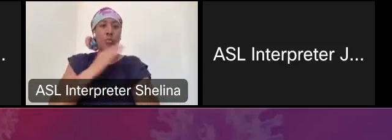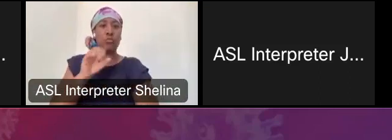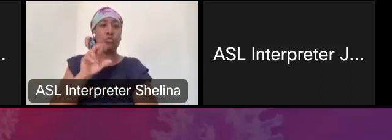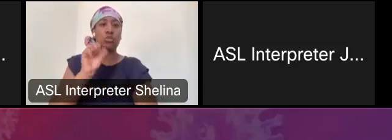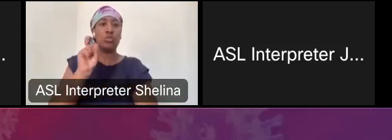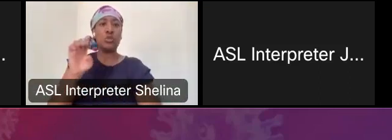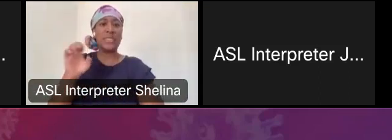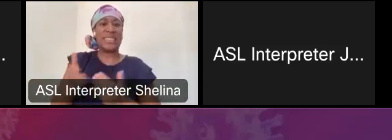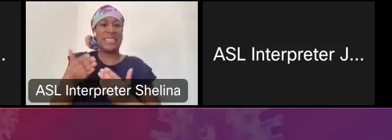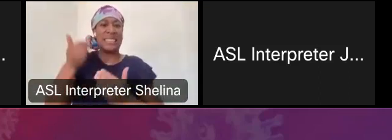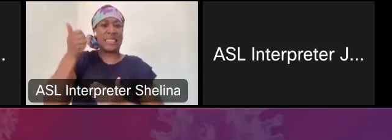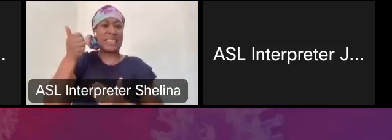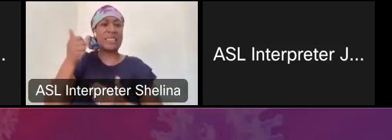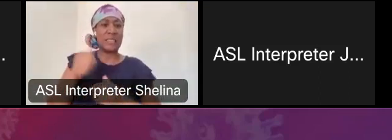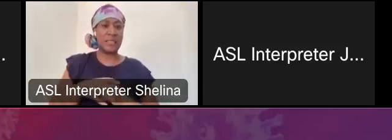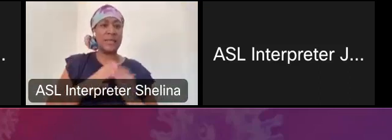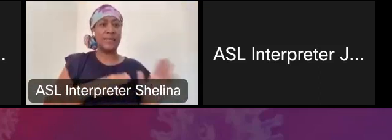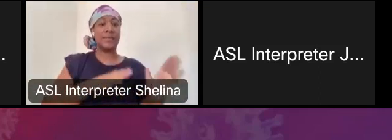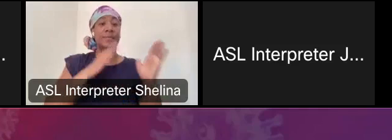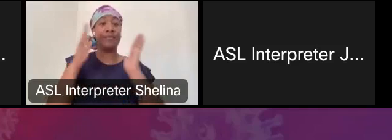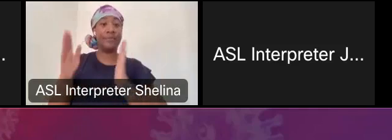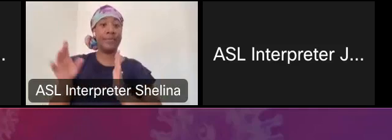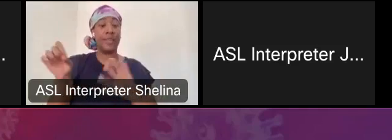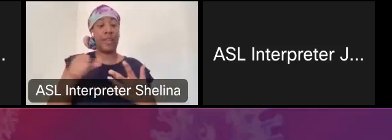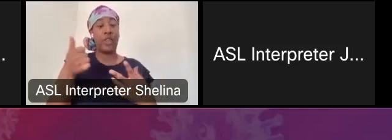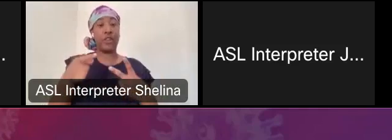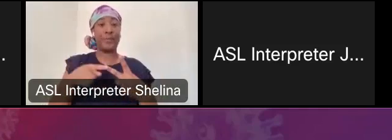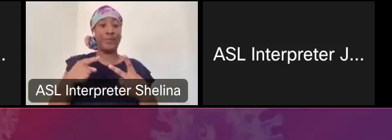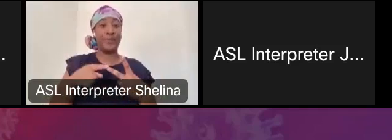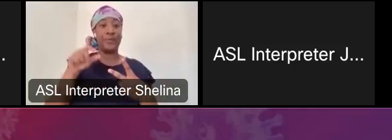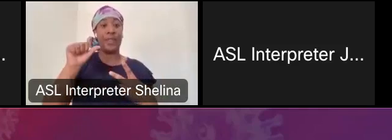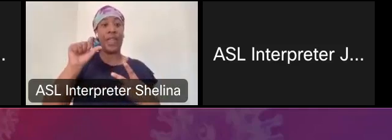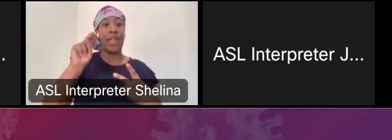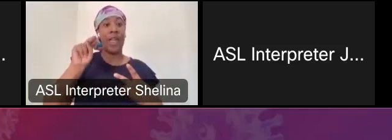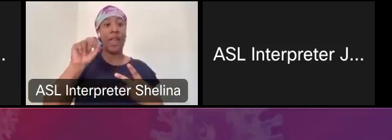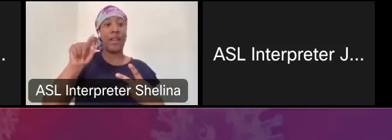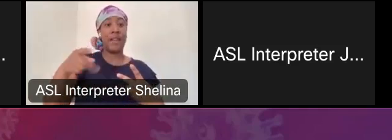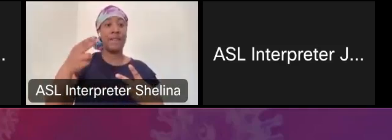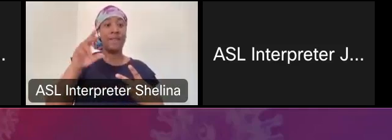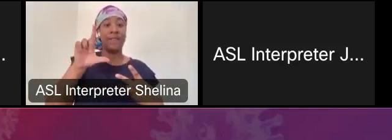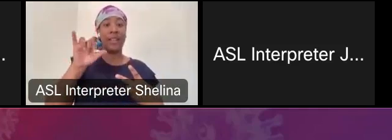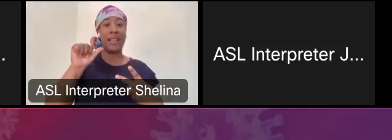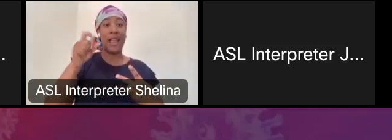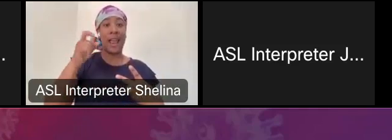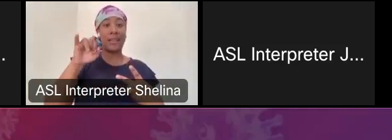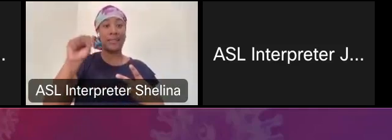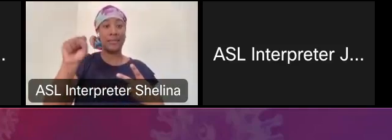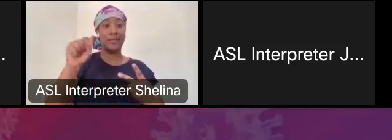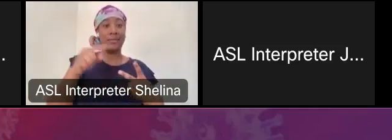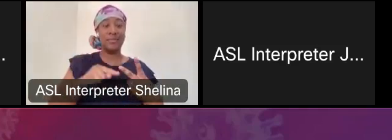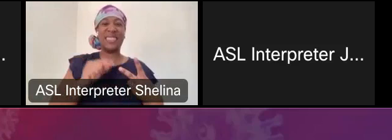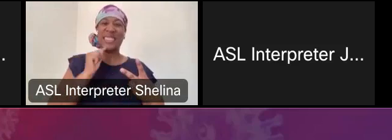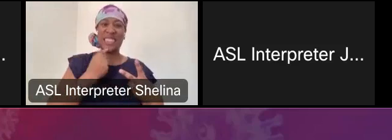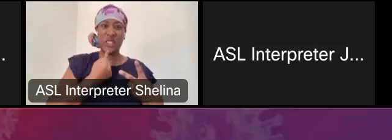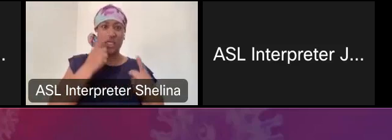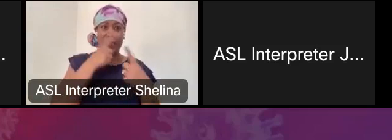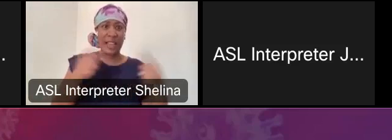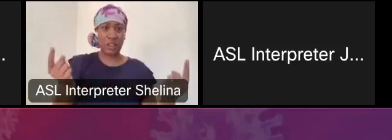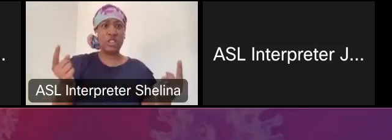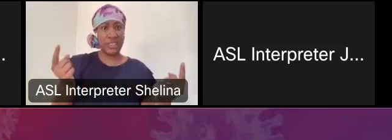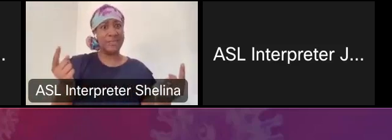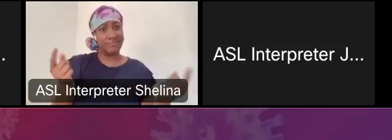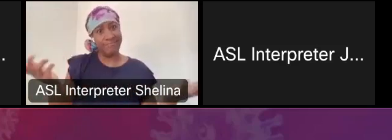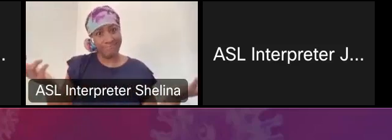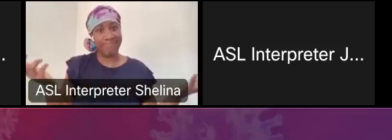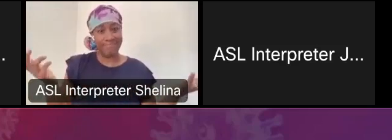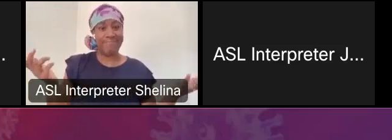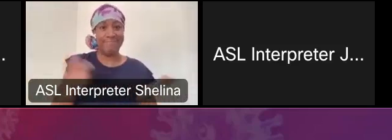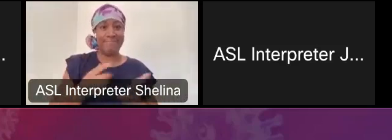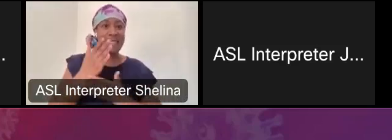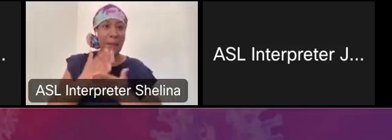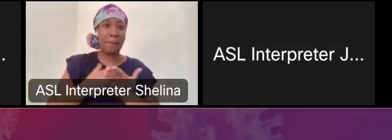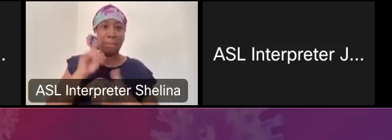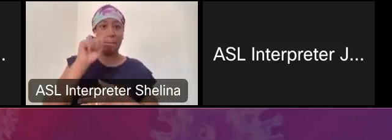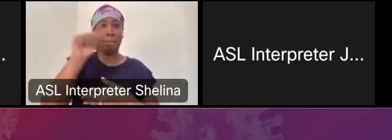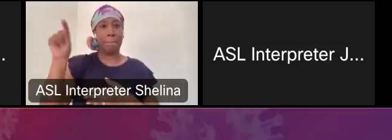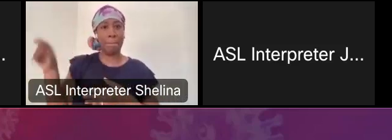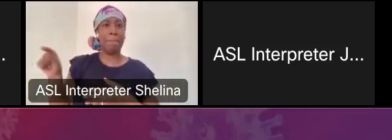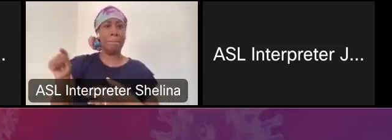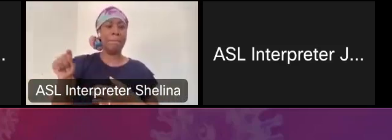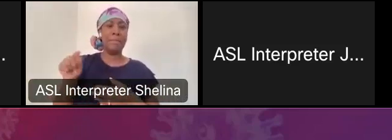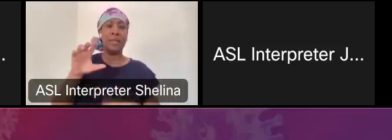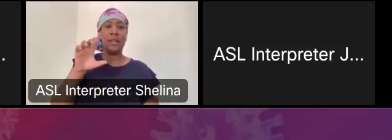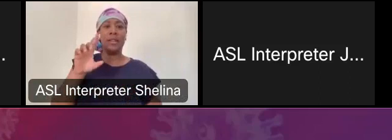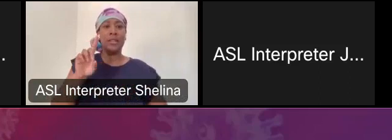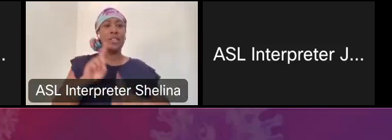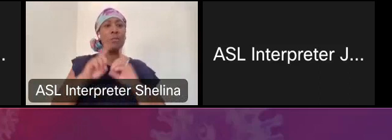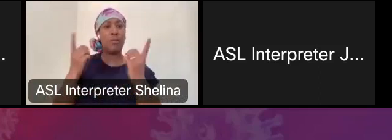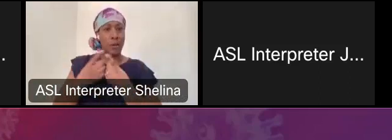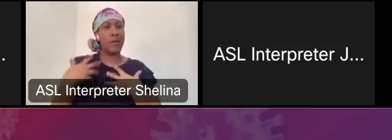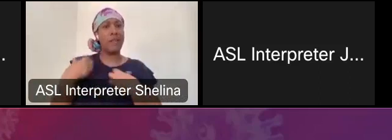Anaphylaxis is another adverse event. Some people also have severe allergic reactions to the cover 19 vaccine. The Department of health is aware of this, and it's talked to vaccinators and clinics about it.